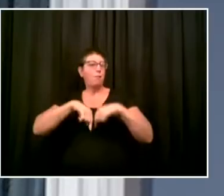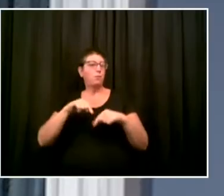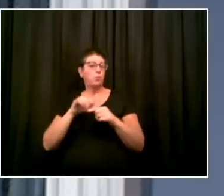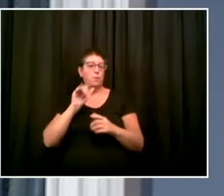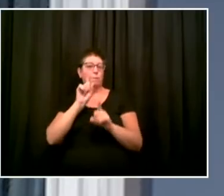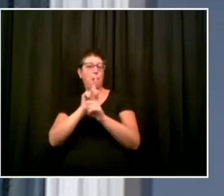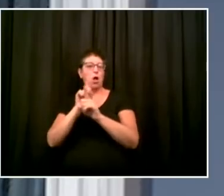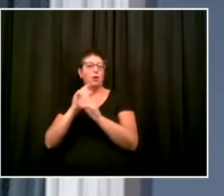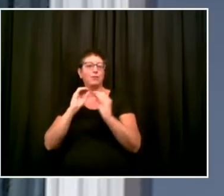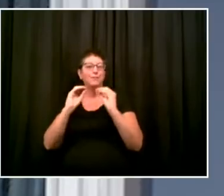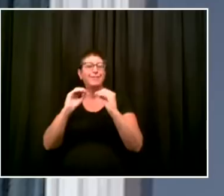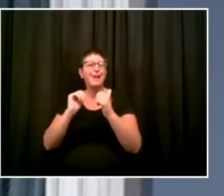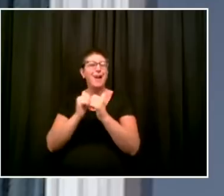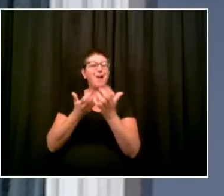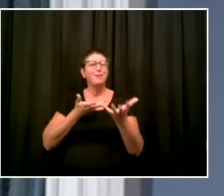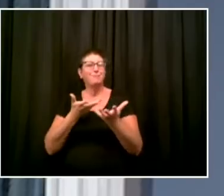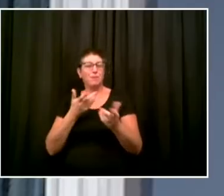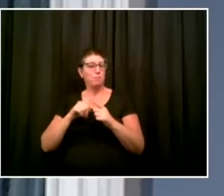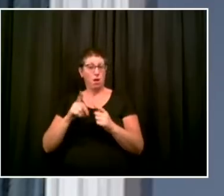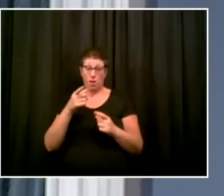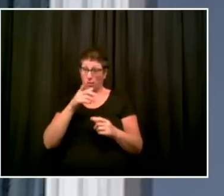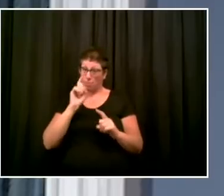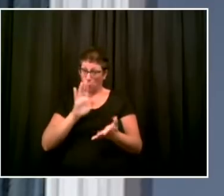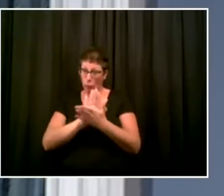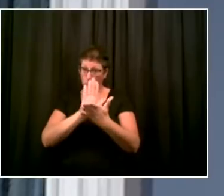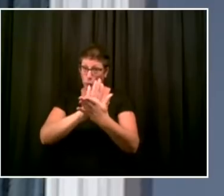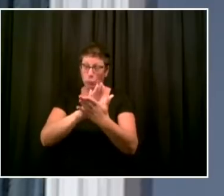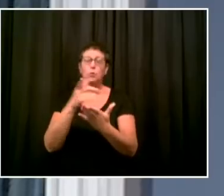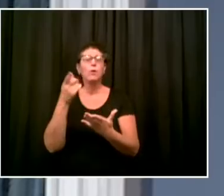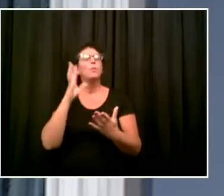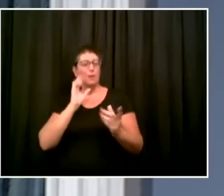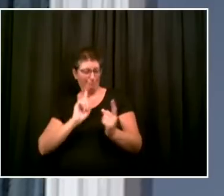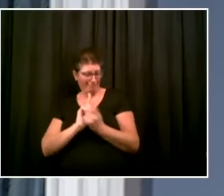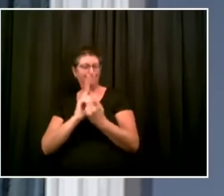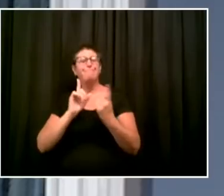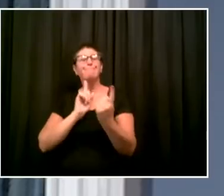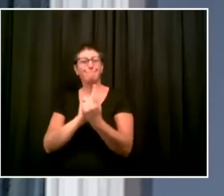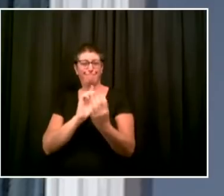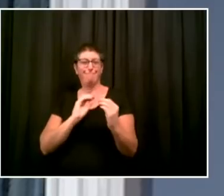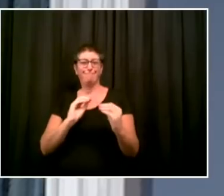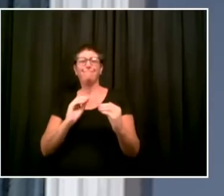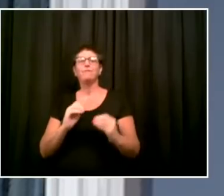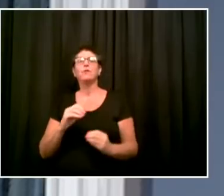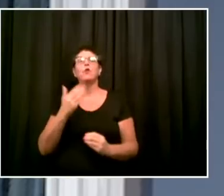THERE'S A LOT OF THINGS I DON'T KNOW, BUT ONE THING DOI KNOW, NEW YORK CITY POLE ICOFFICERS ARE AS DEDICATED